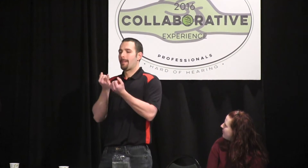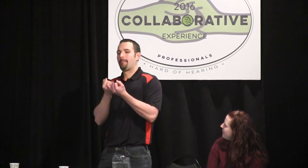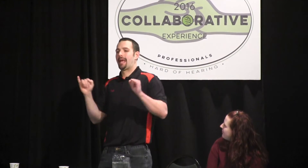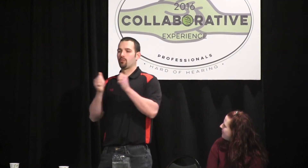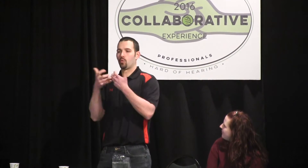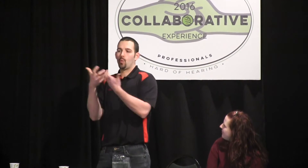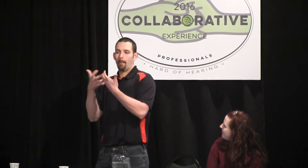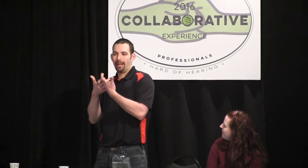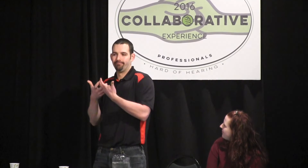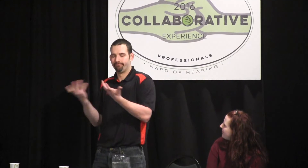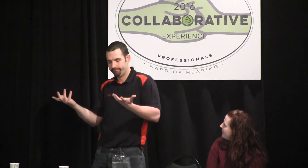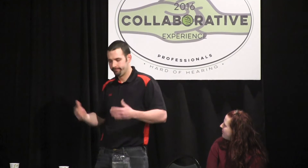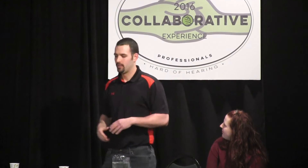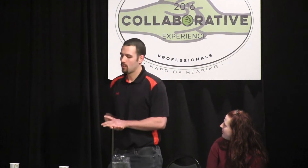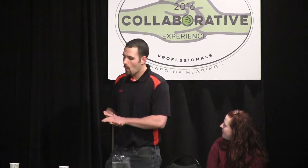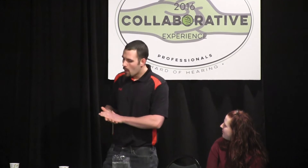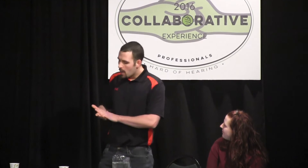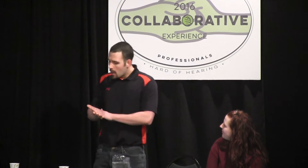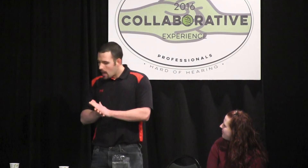and I'm living in Ramsey now. I'm living independent.